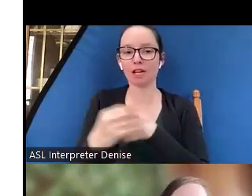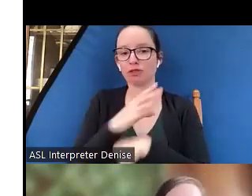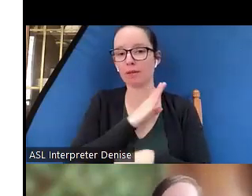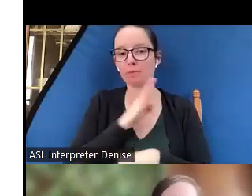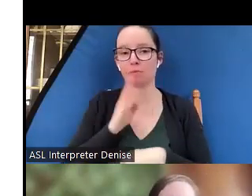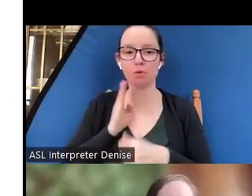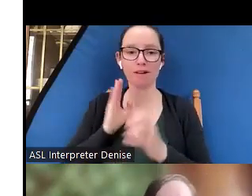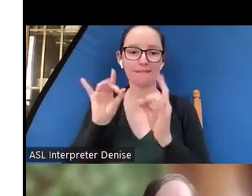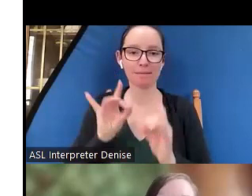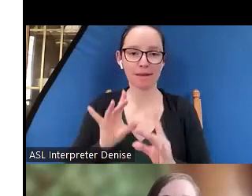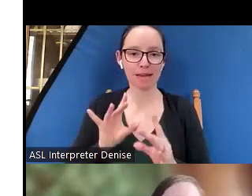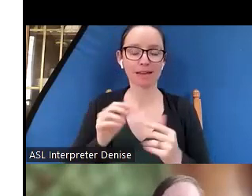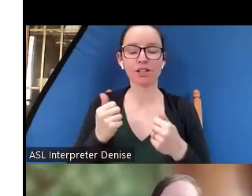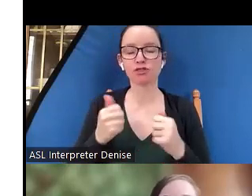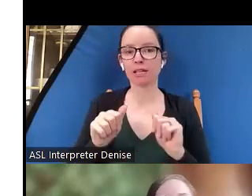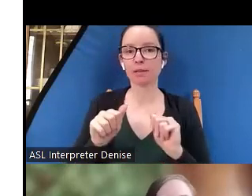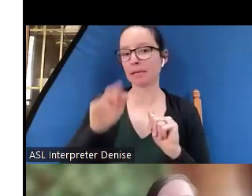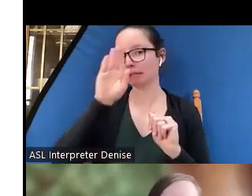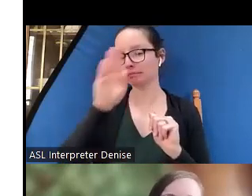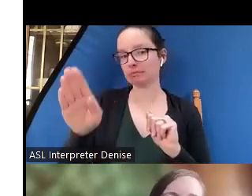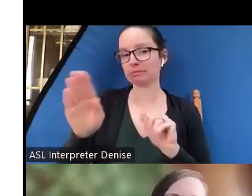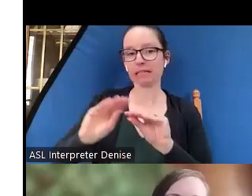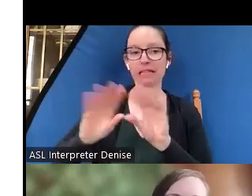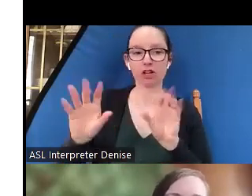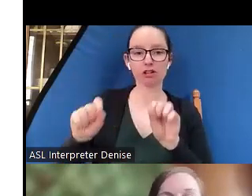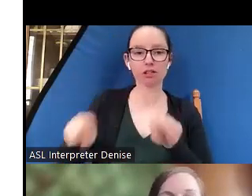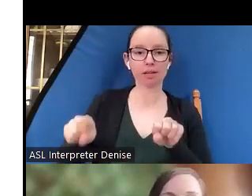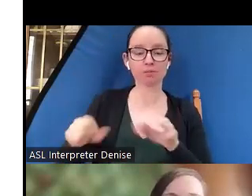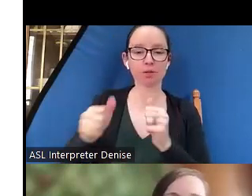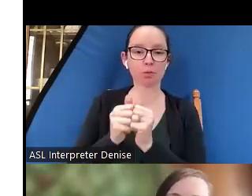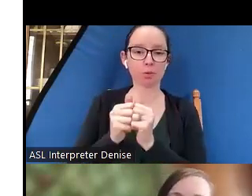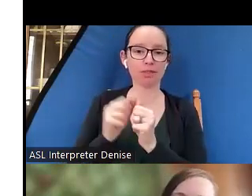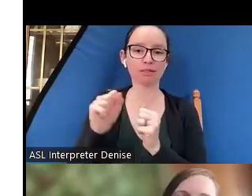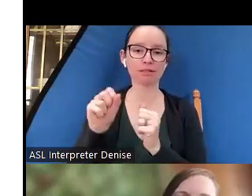with subcontracts and budget structure was really important